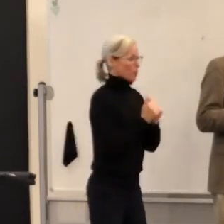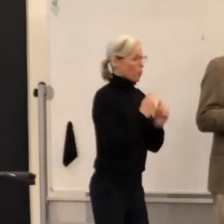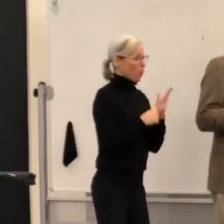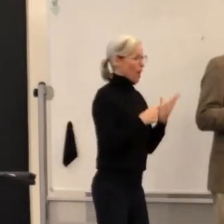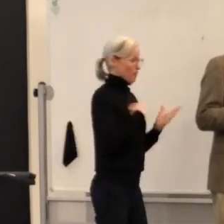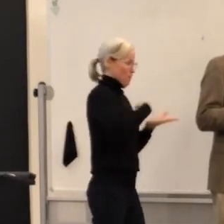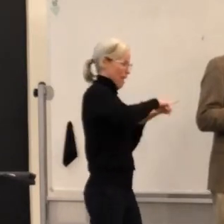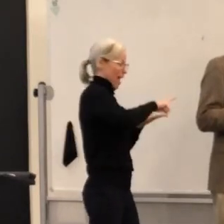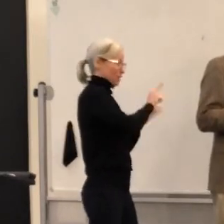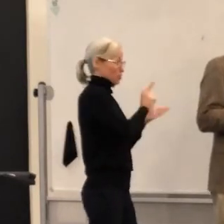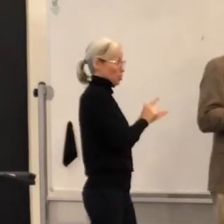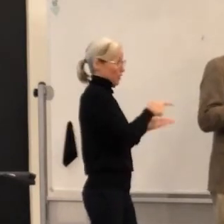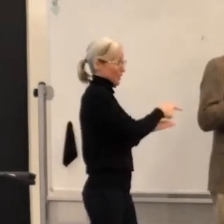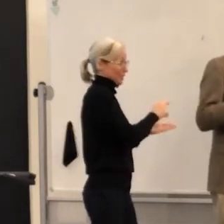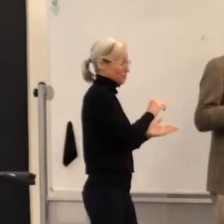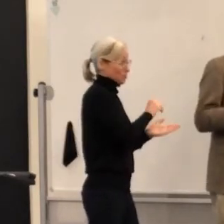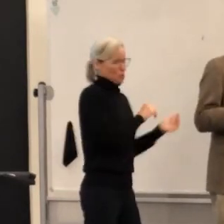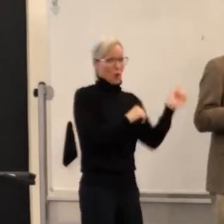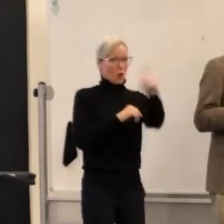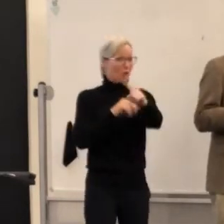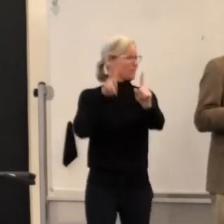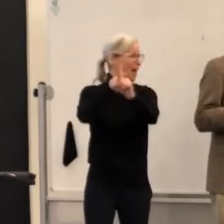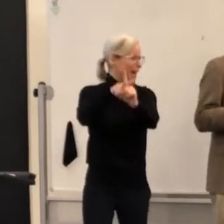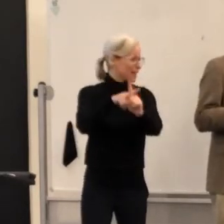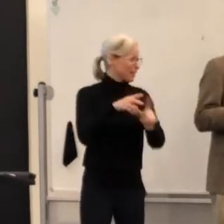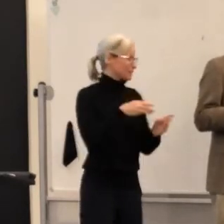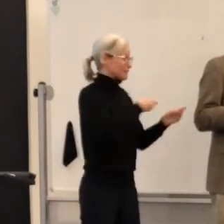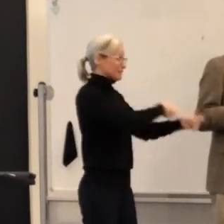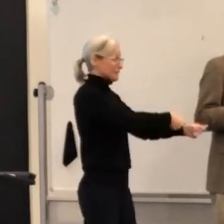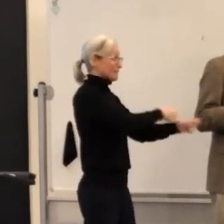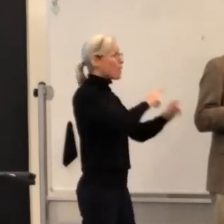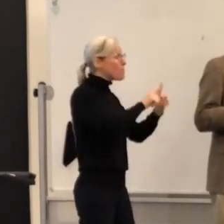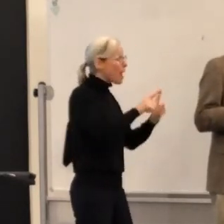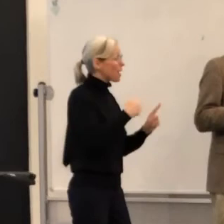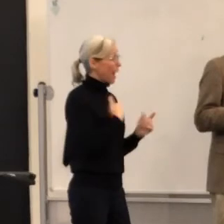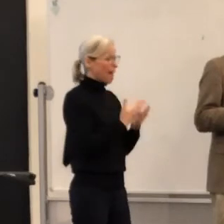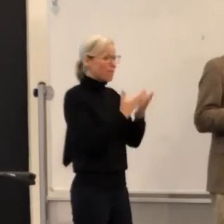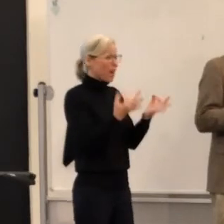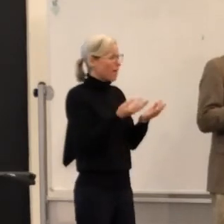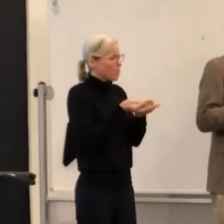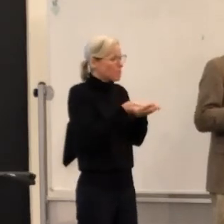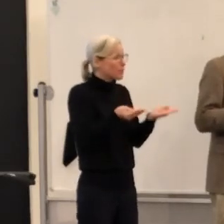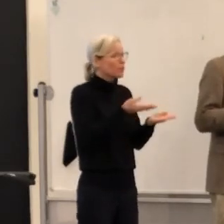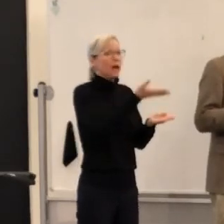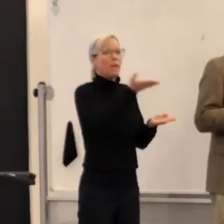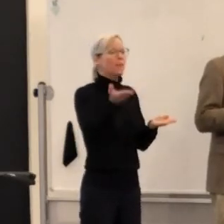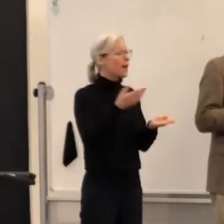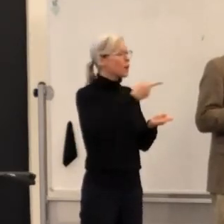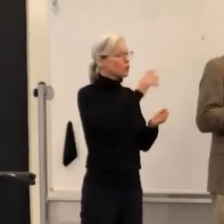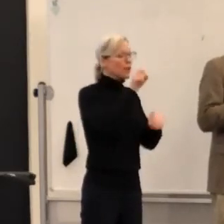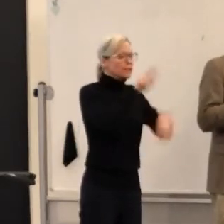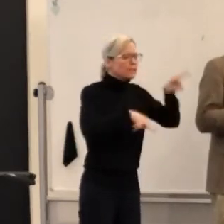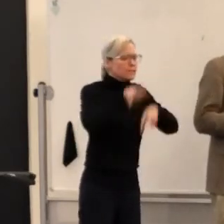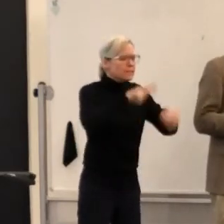But there are lots of materials out there that you can use to help you write